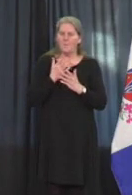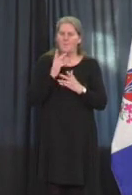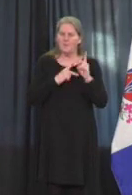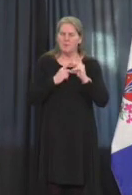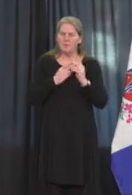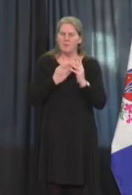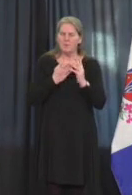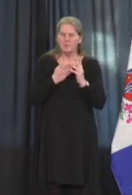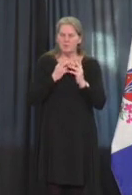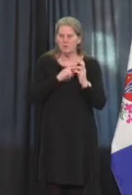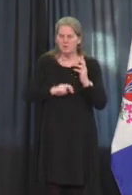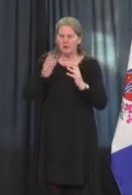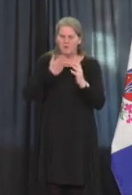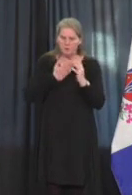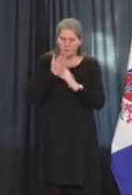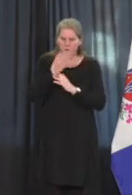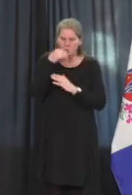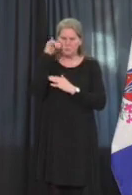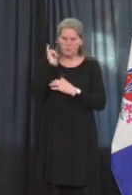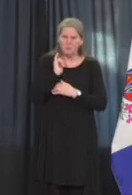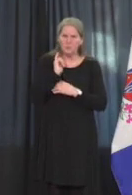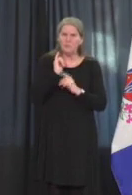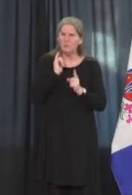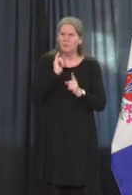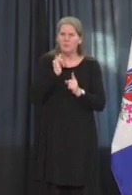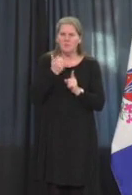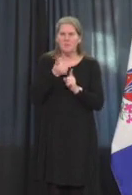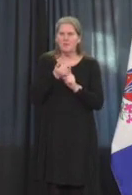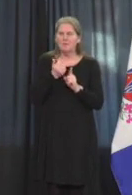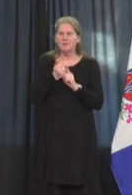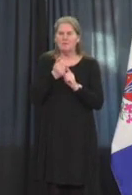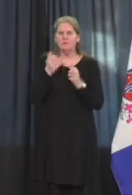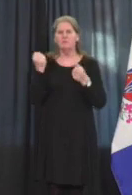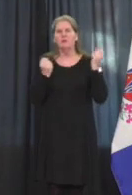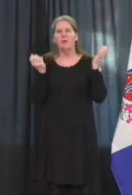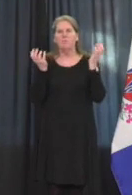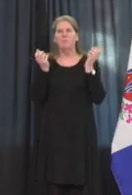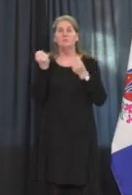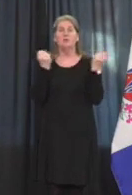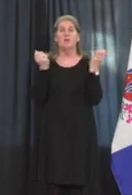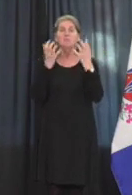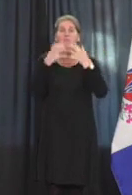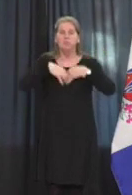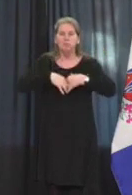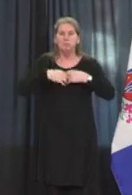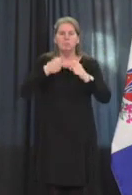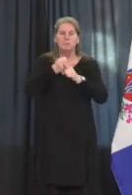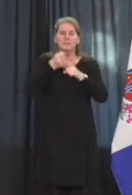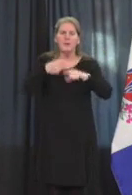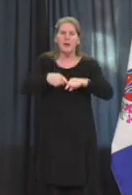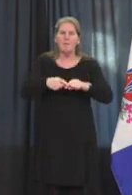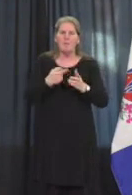WHO HAPPEN TO HAVE SOME ISSUES LIKE BREAKDOWNS ON THEIR WAY.